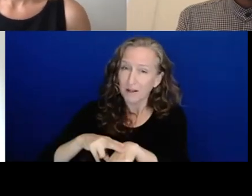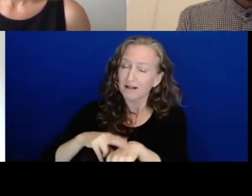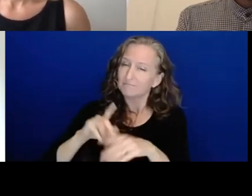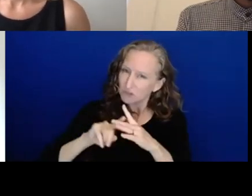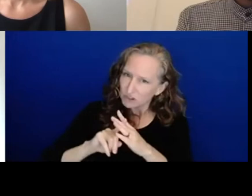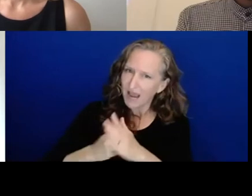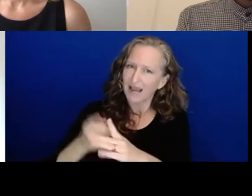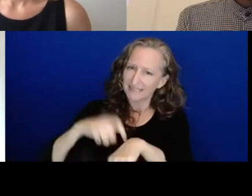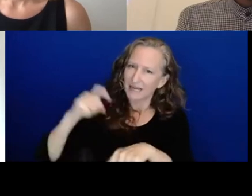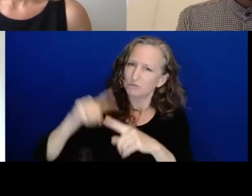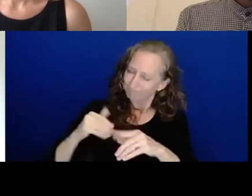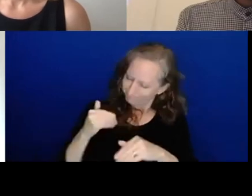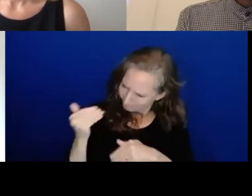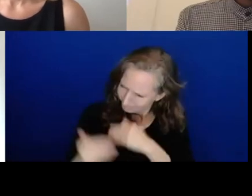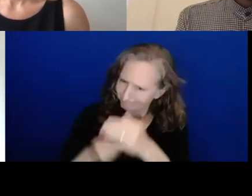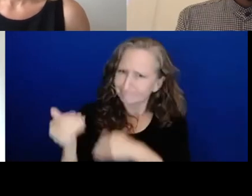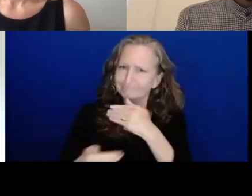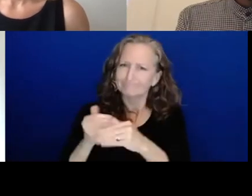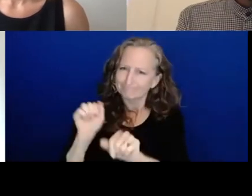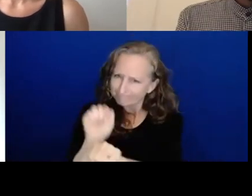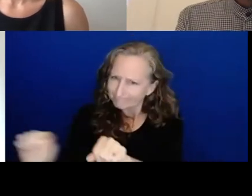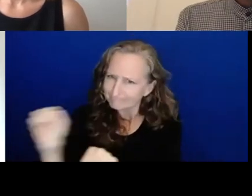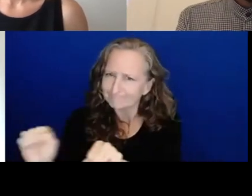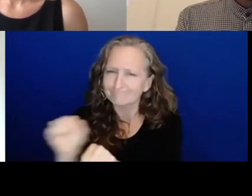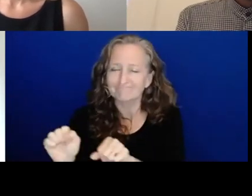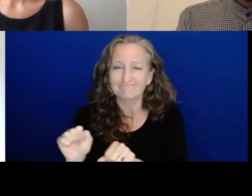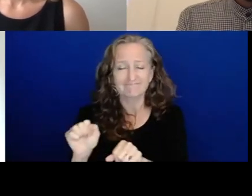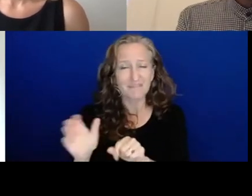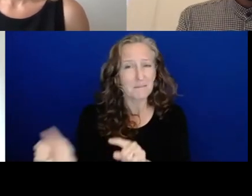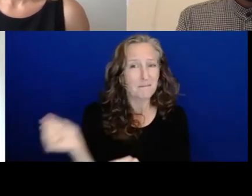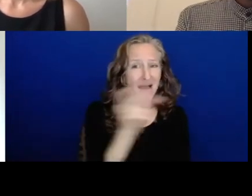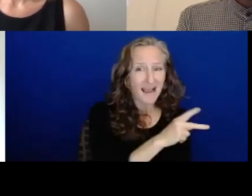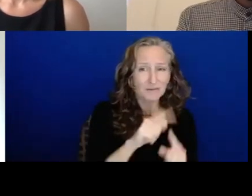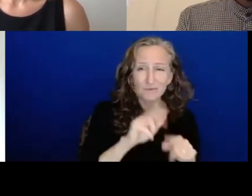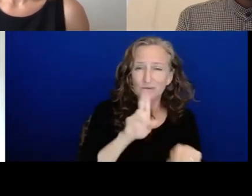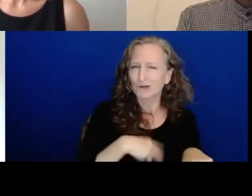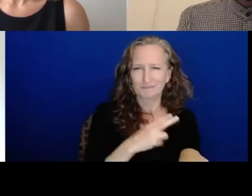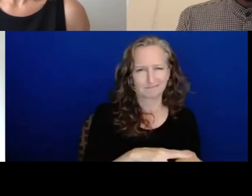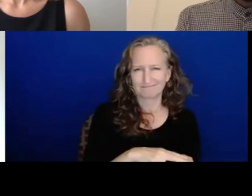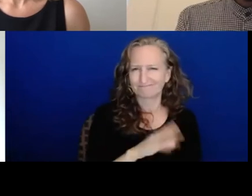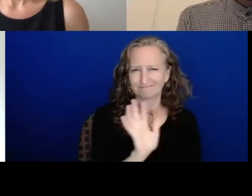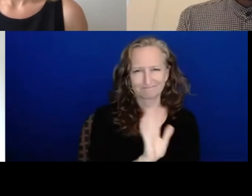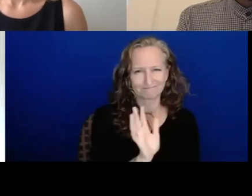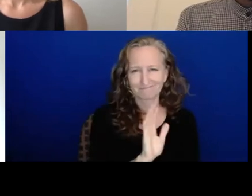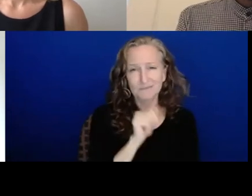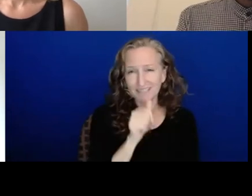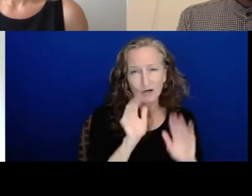in the last session, Melinda, it wasn't so great. To be honest. what can we build? How